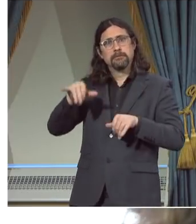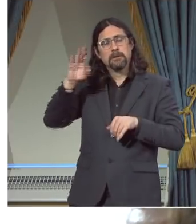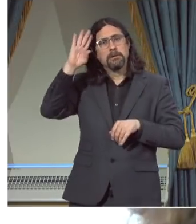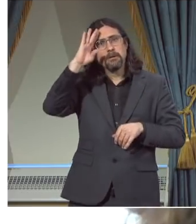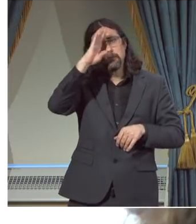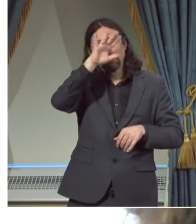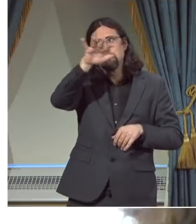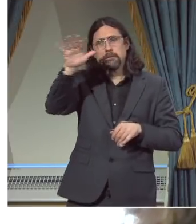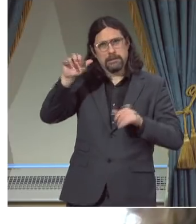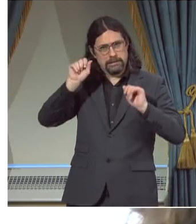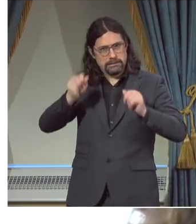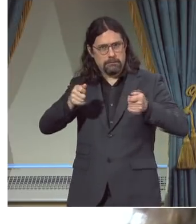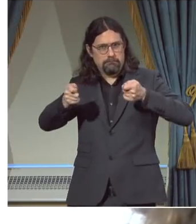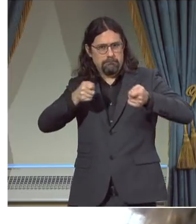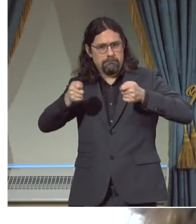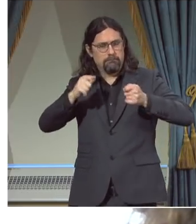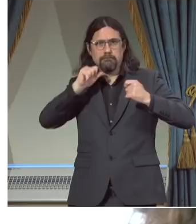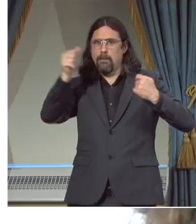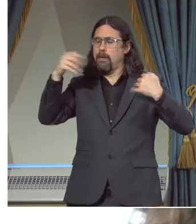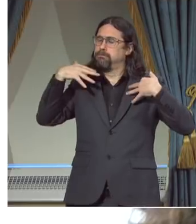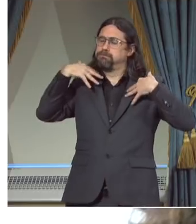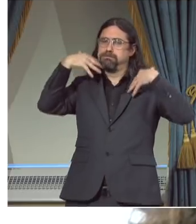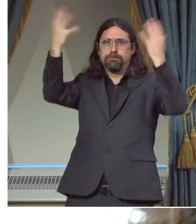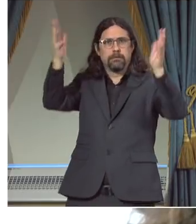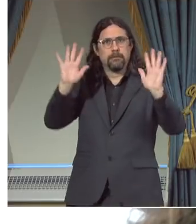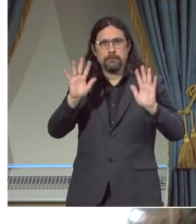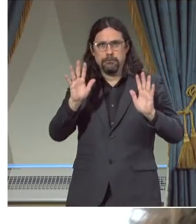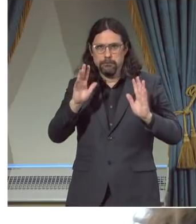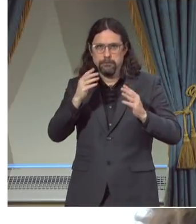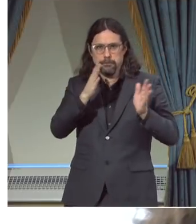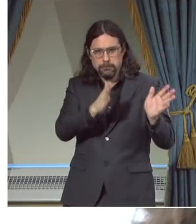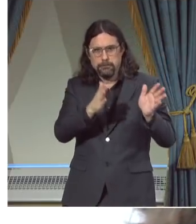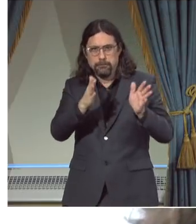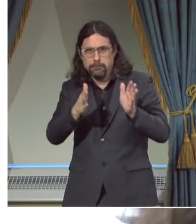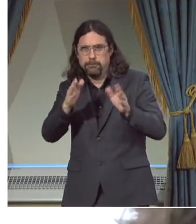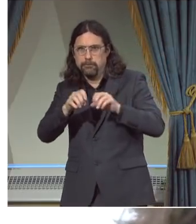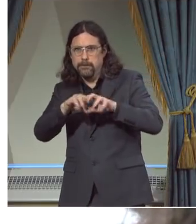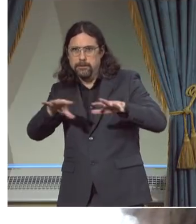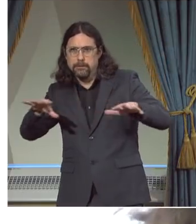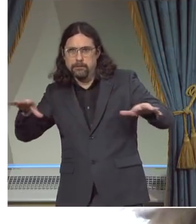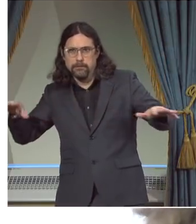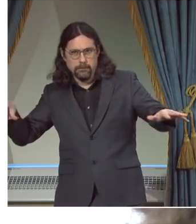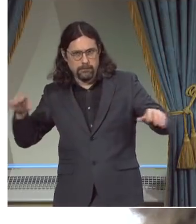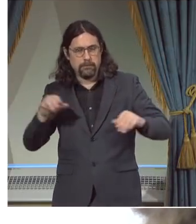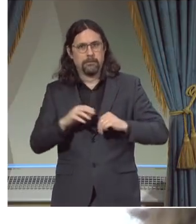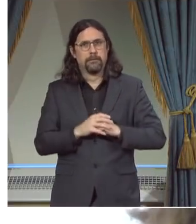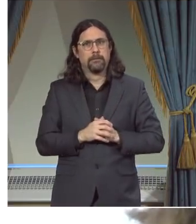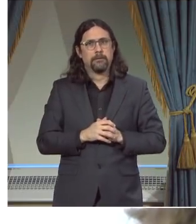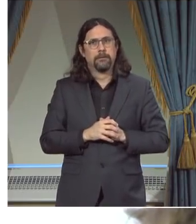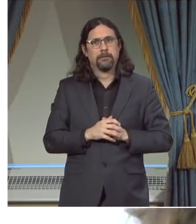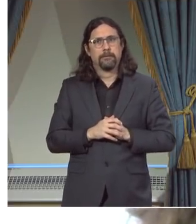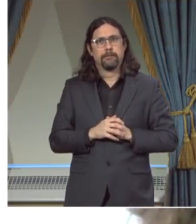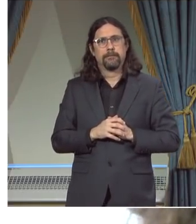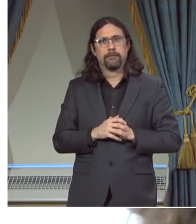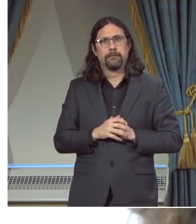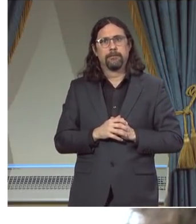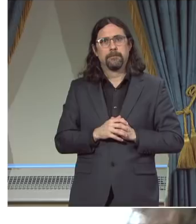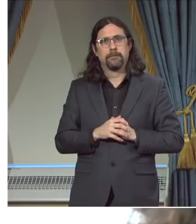THAT ARE UNFORTUNATELY